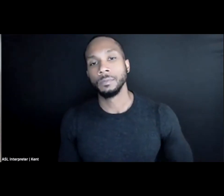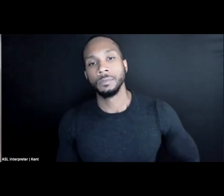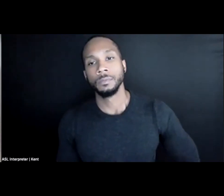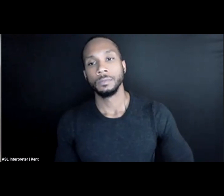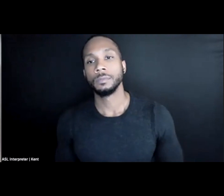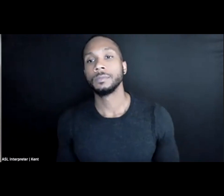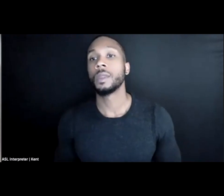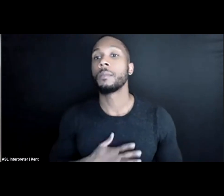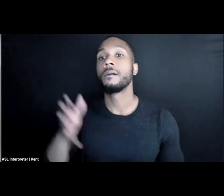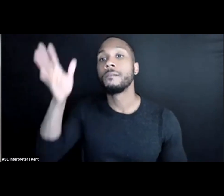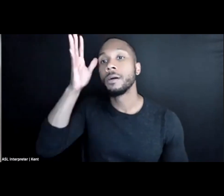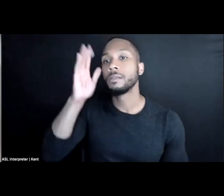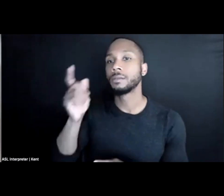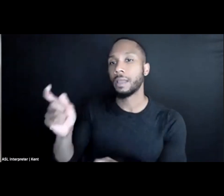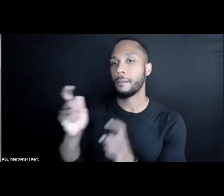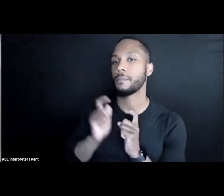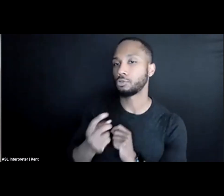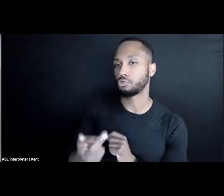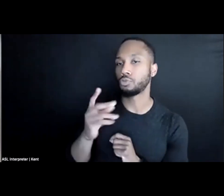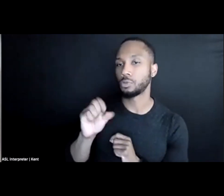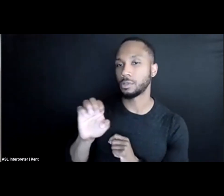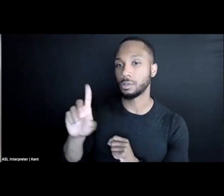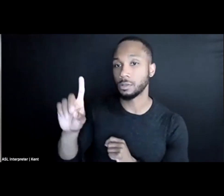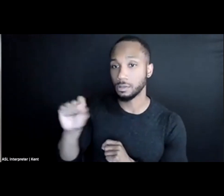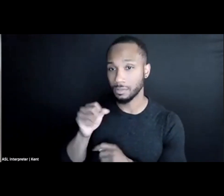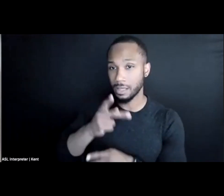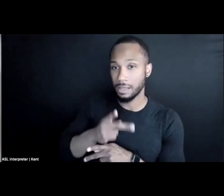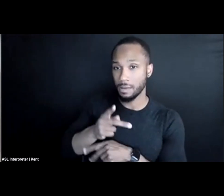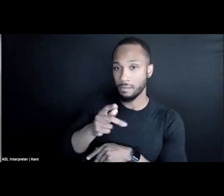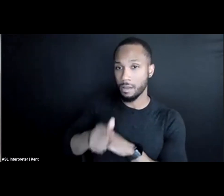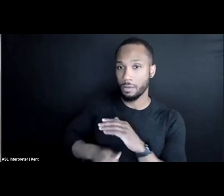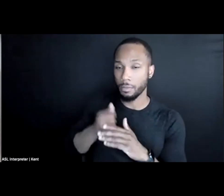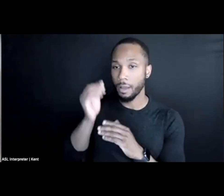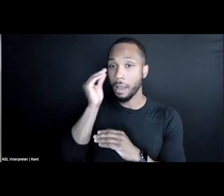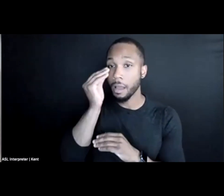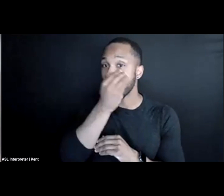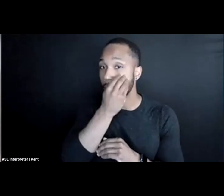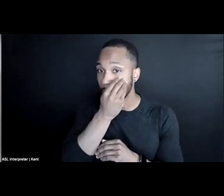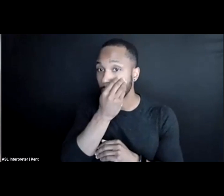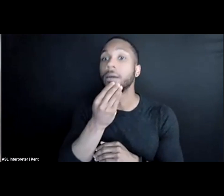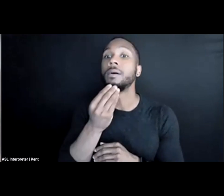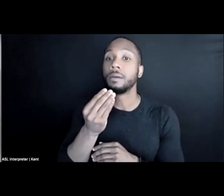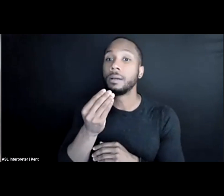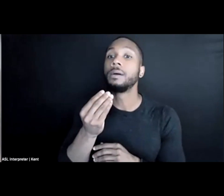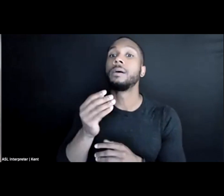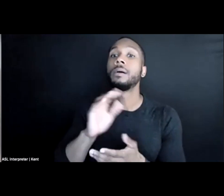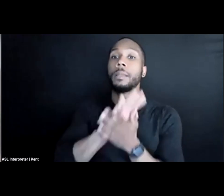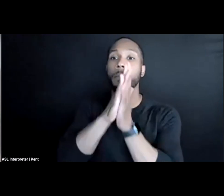My father gave me two seeds I keep them under my eyelids They retrograde until they become amorphous cells